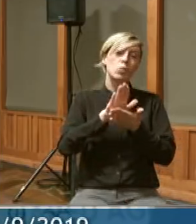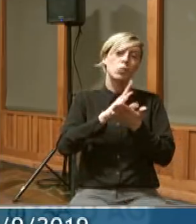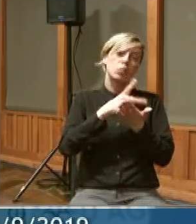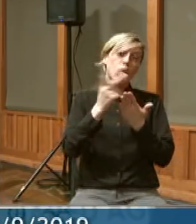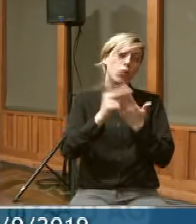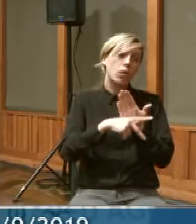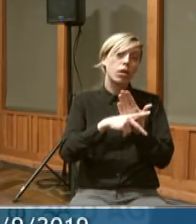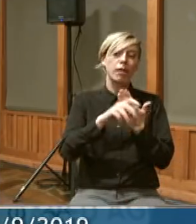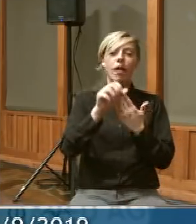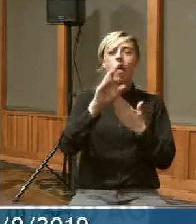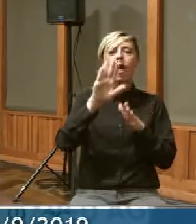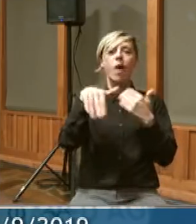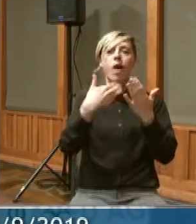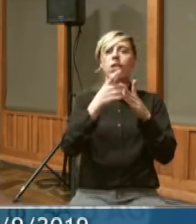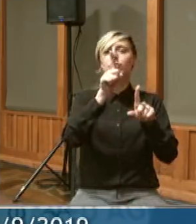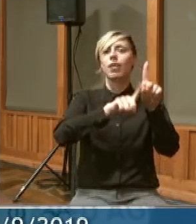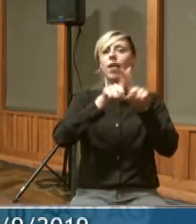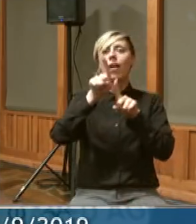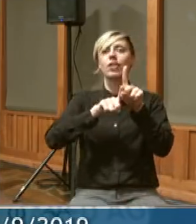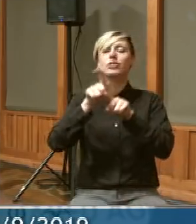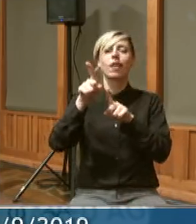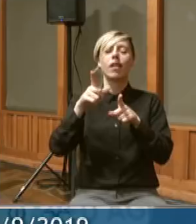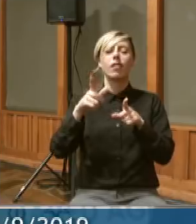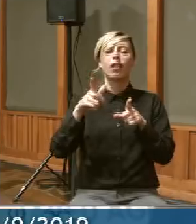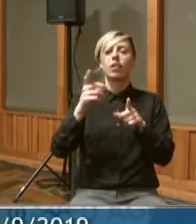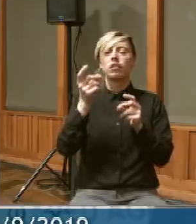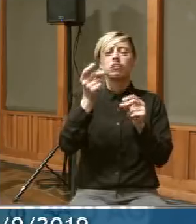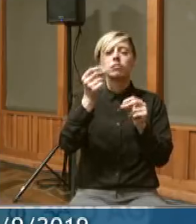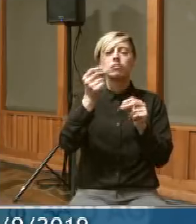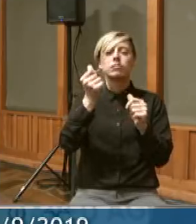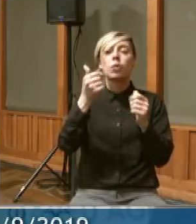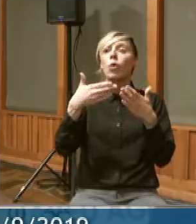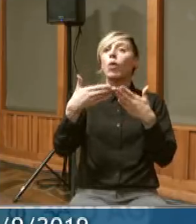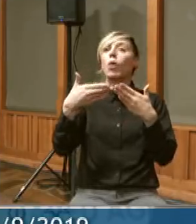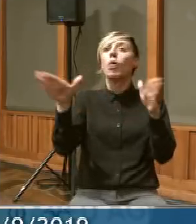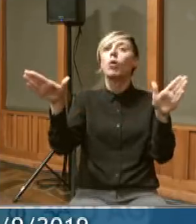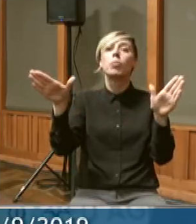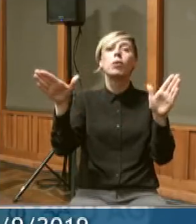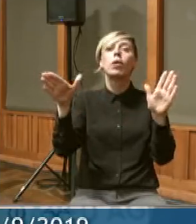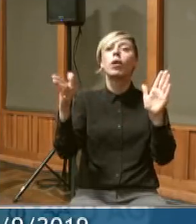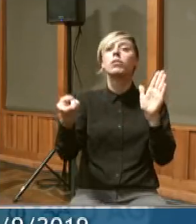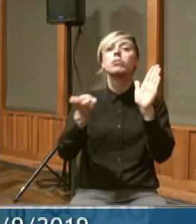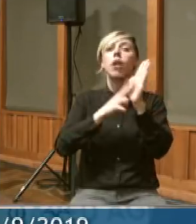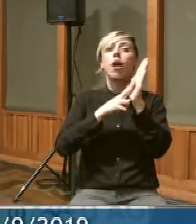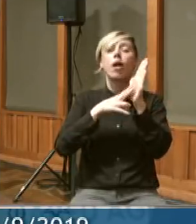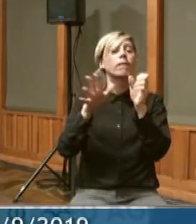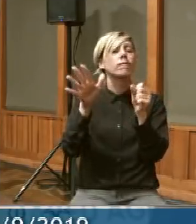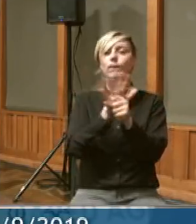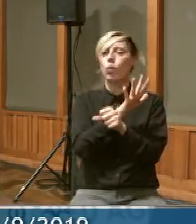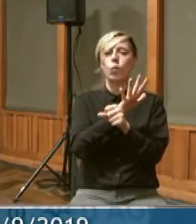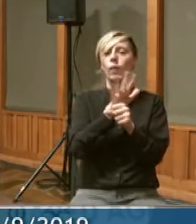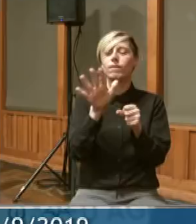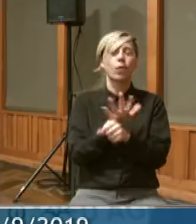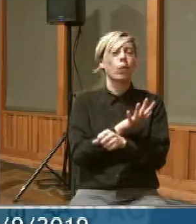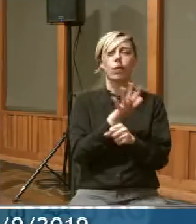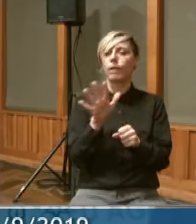A TIKI TACKY APARTMENT BUILDING THERE. THE SCHOOL PROGRAMS AFTER SCHOOL DUNAWAY ALL STARS, THEY ARE FULL